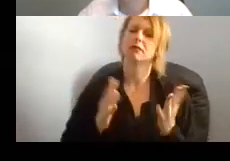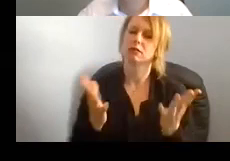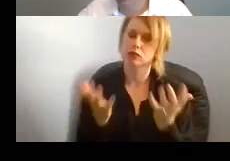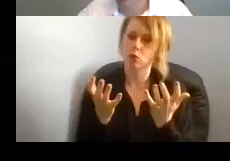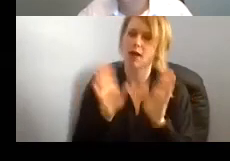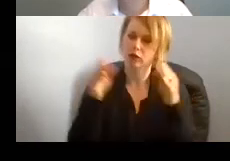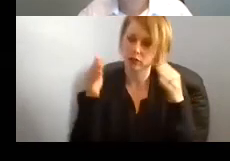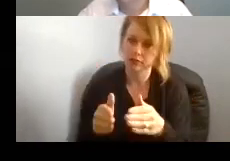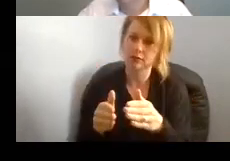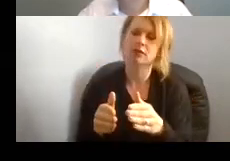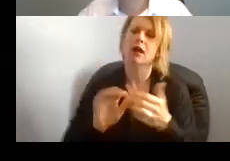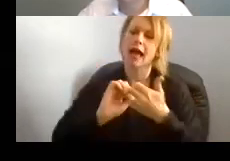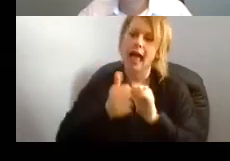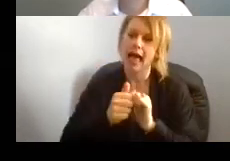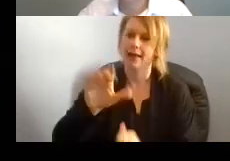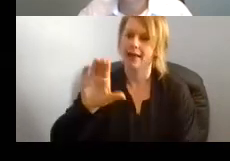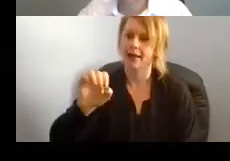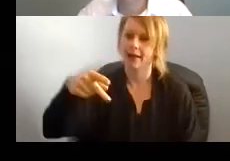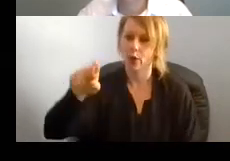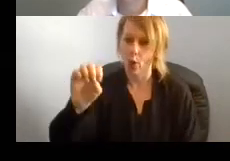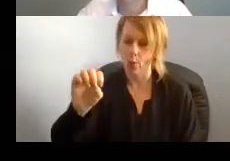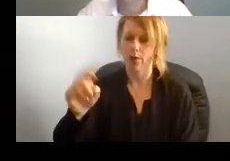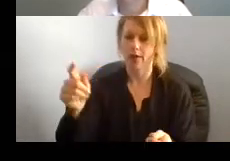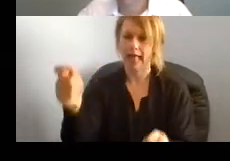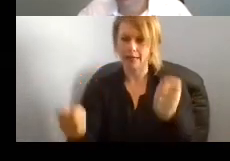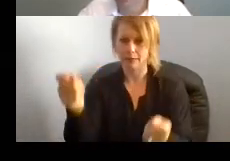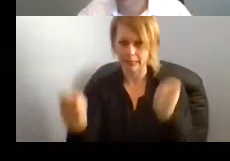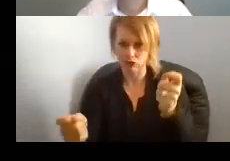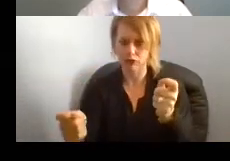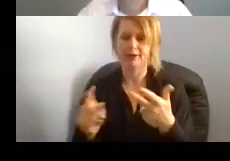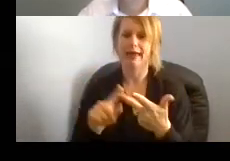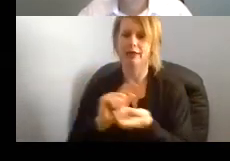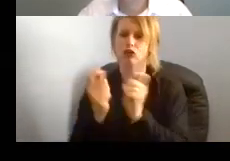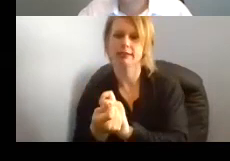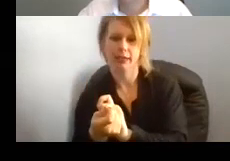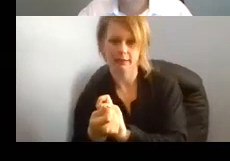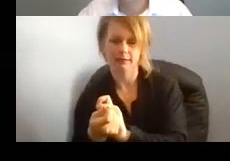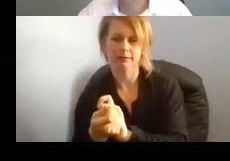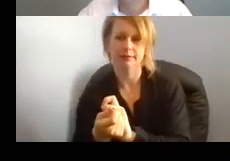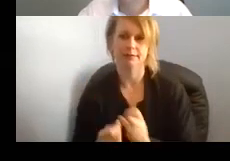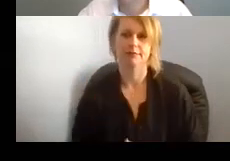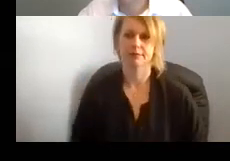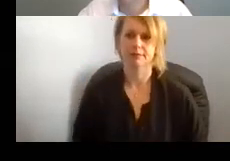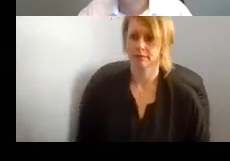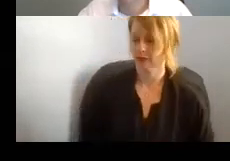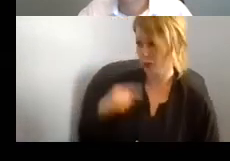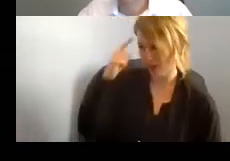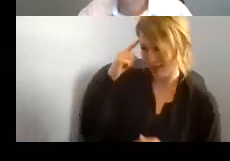coping, adaption, and adjustment. So you – and I think you had another question.